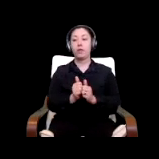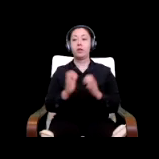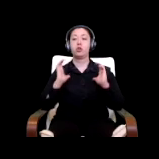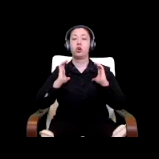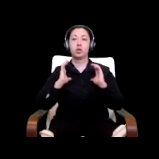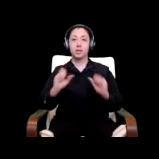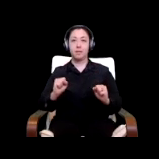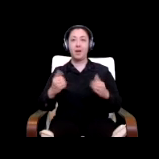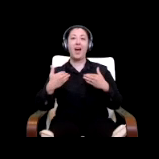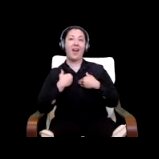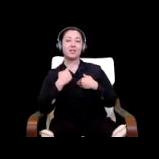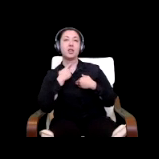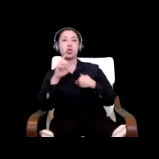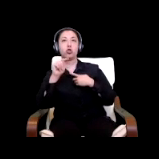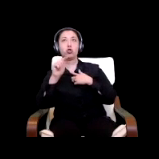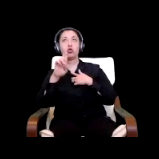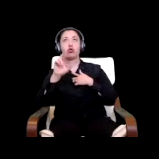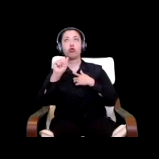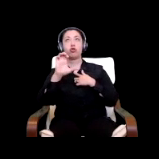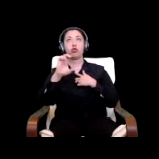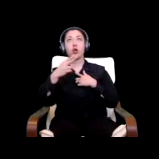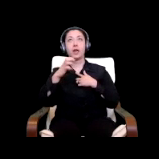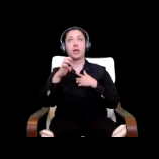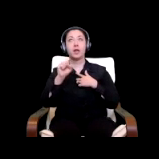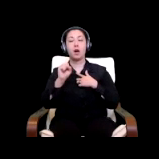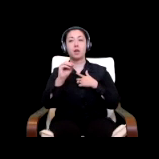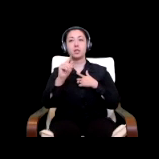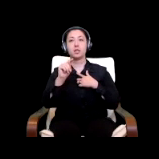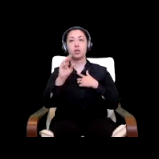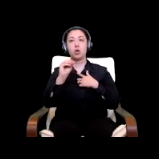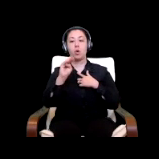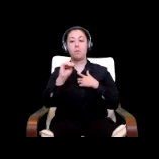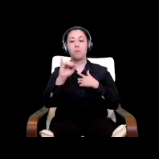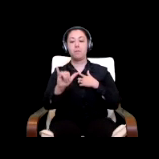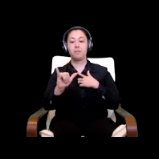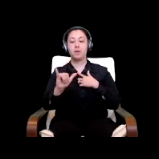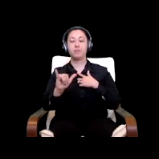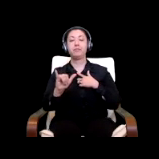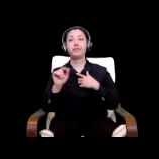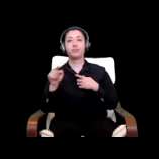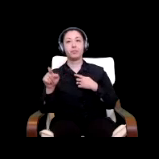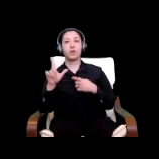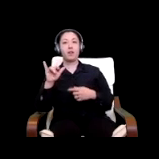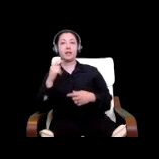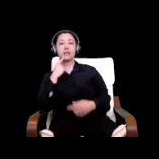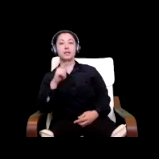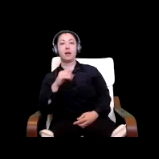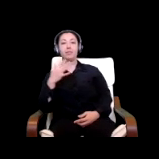I think nurses play such an important role in that is something I would